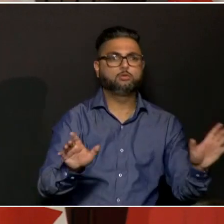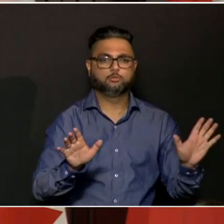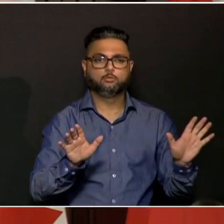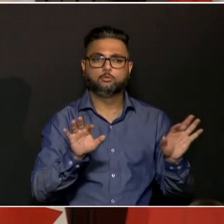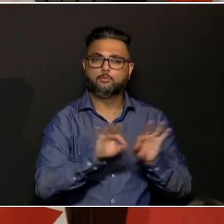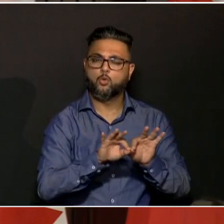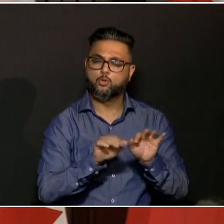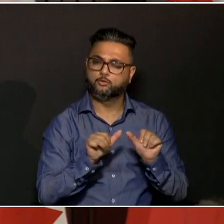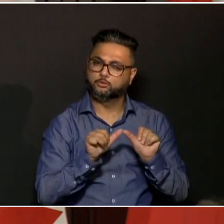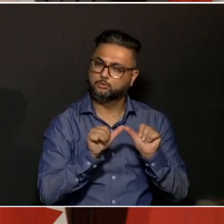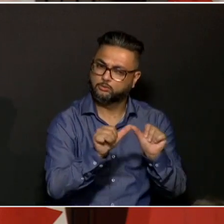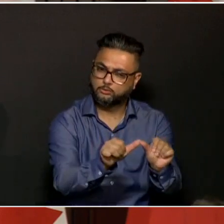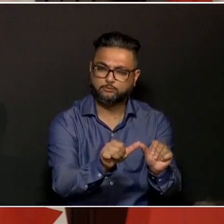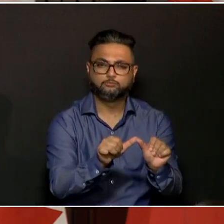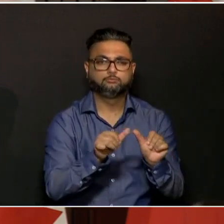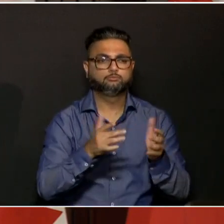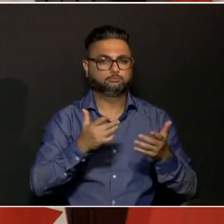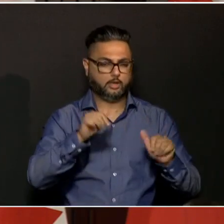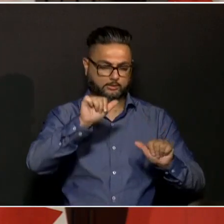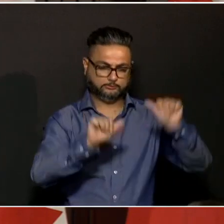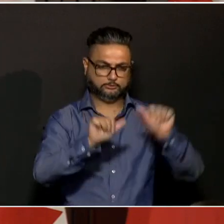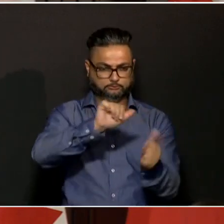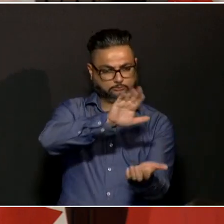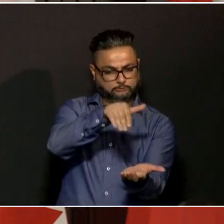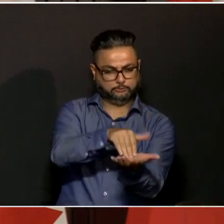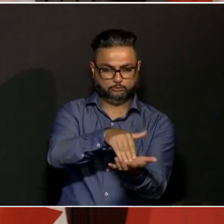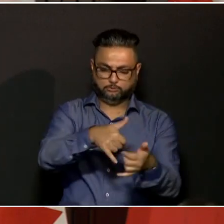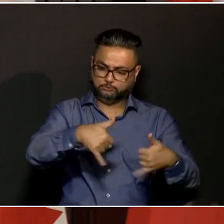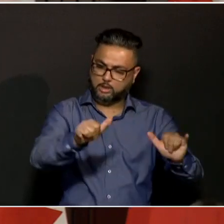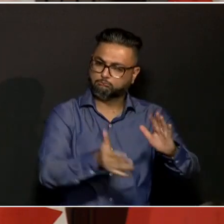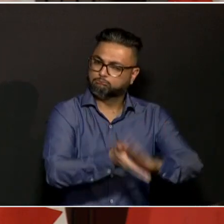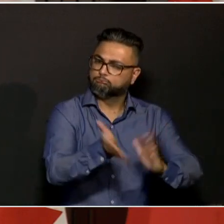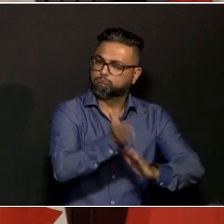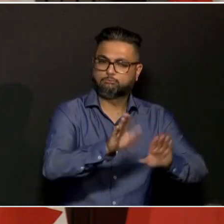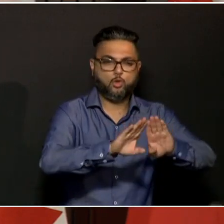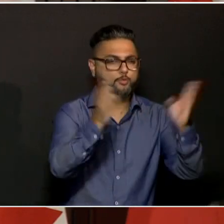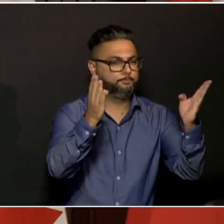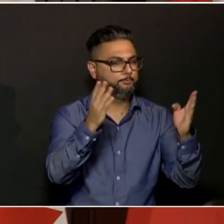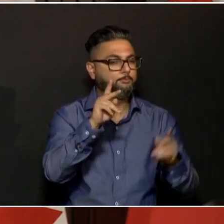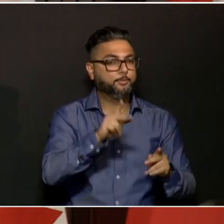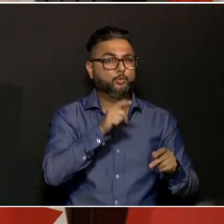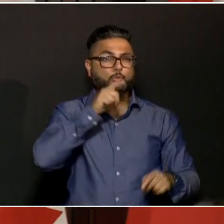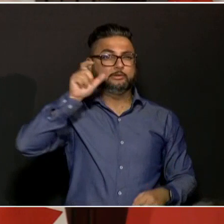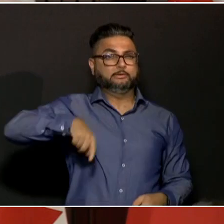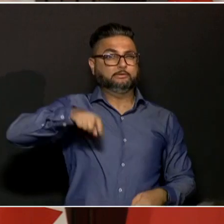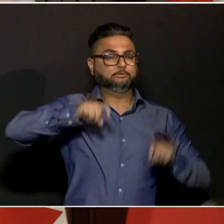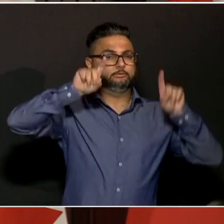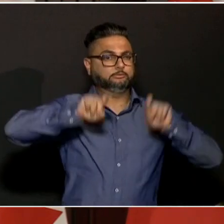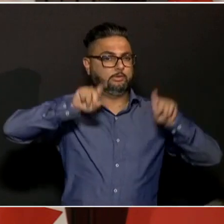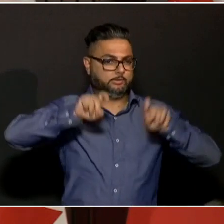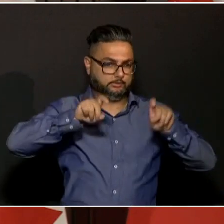changes for those who need it quickly and continue to keep all assessment centre is open for people who need testing